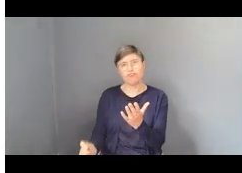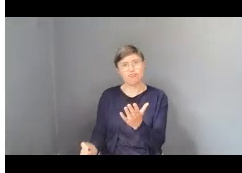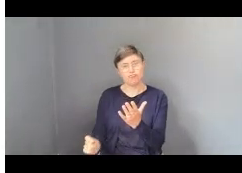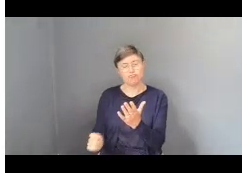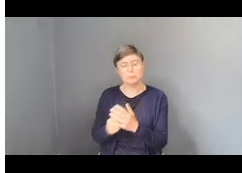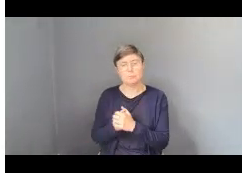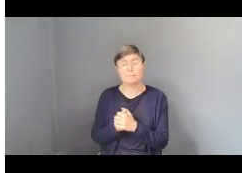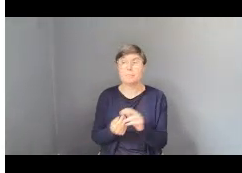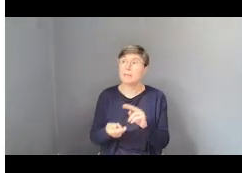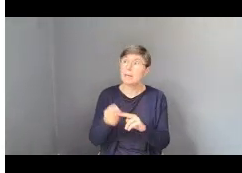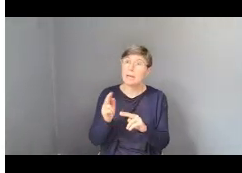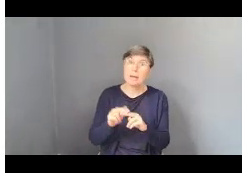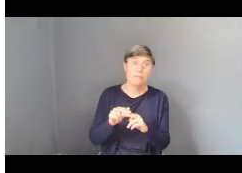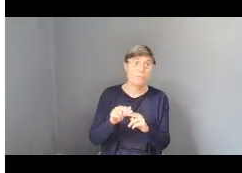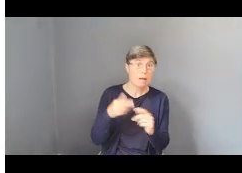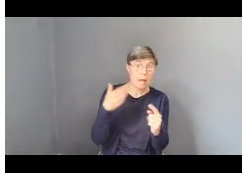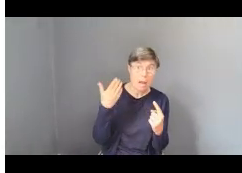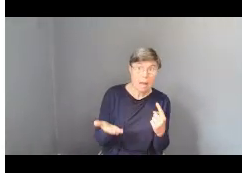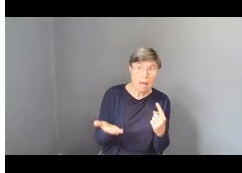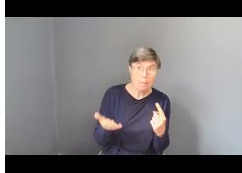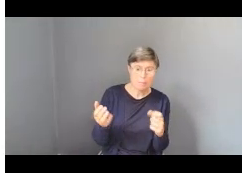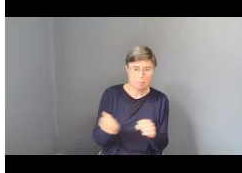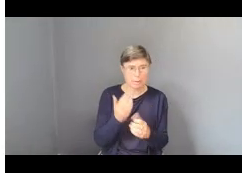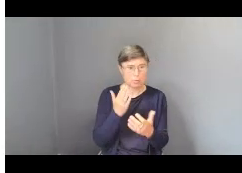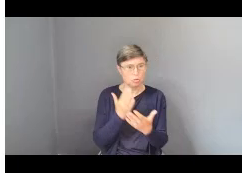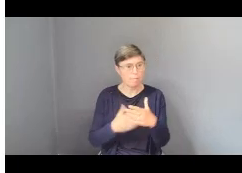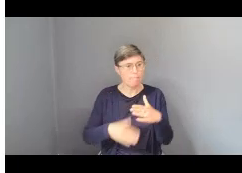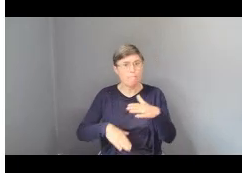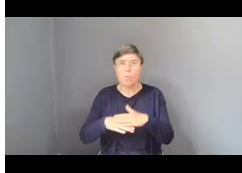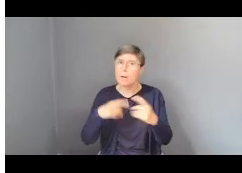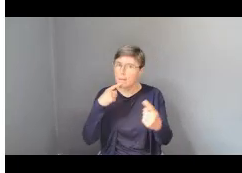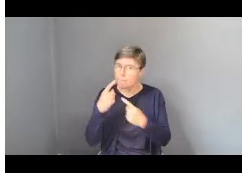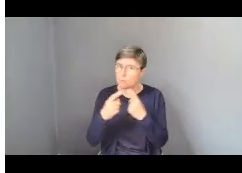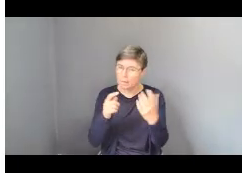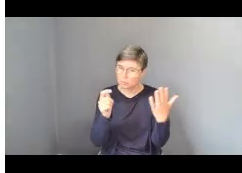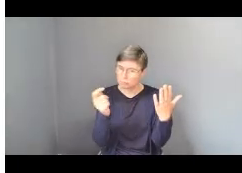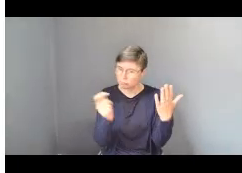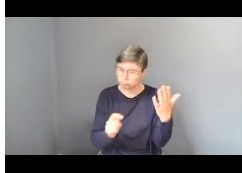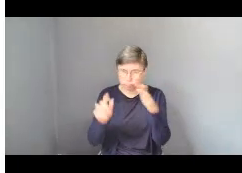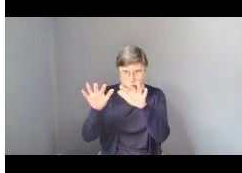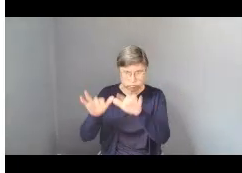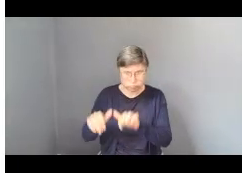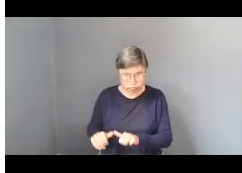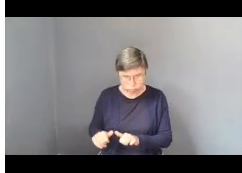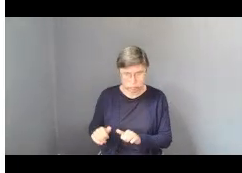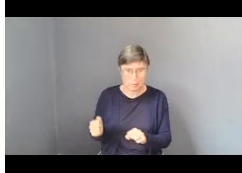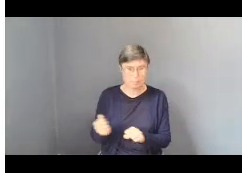and accurate, and there are invoices and records to support each claim.